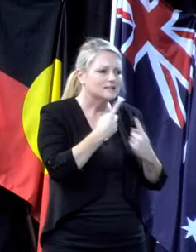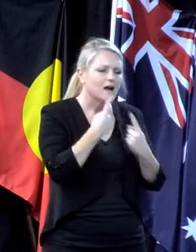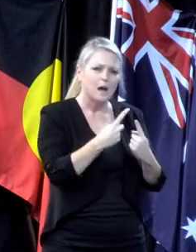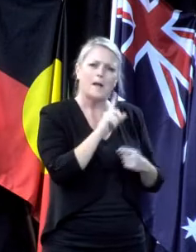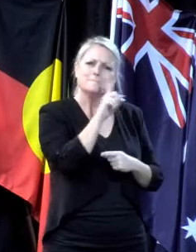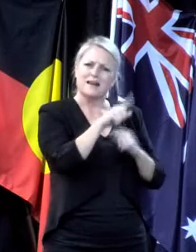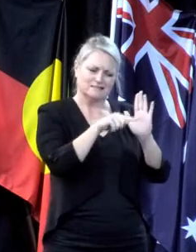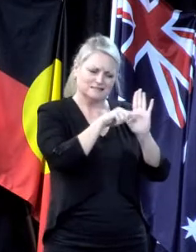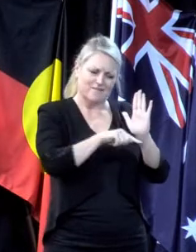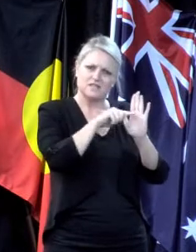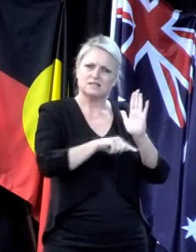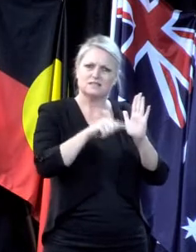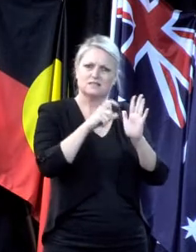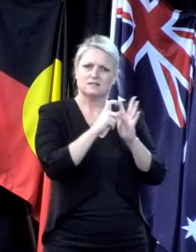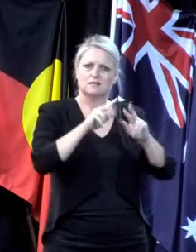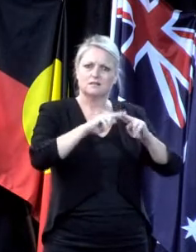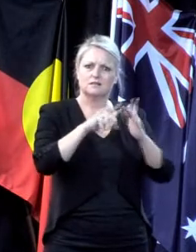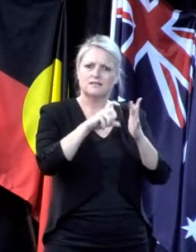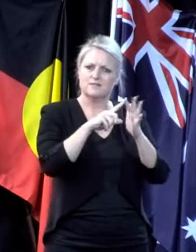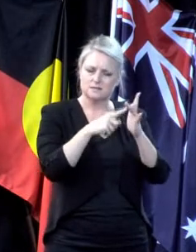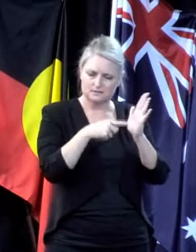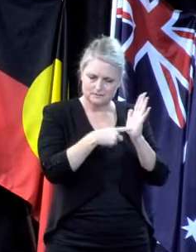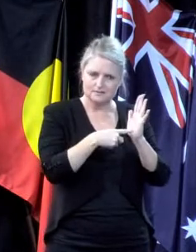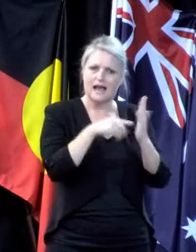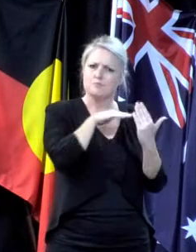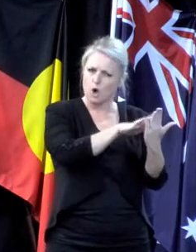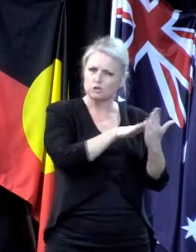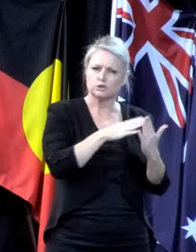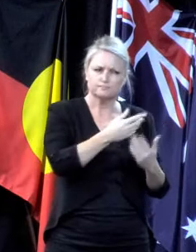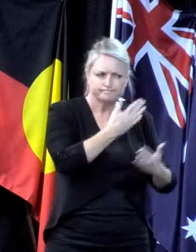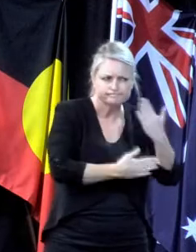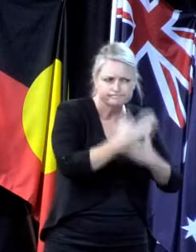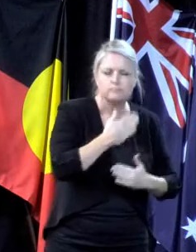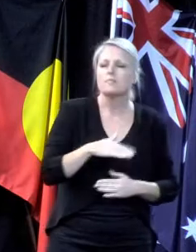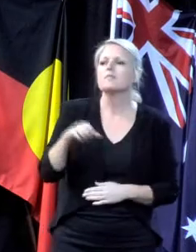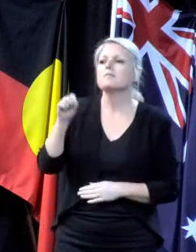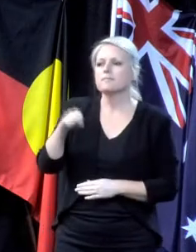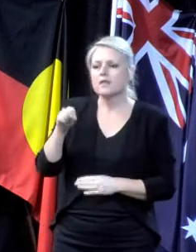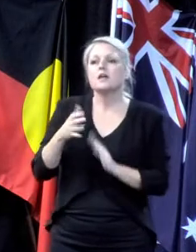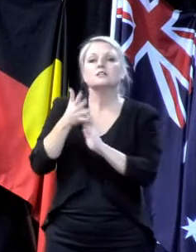So, first of all, there has to be indication that there is a disability and one of those categories, which depending, as I said,